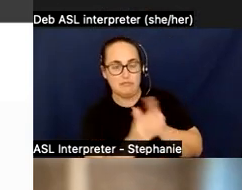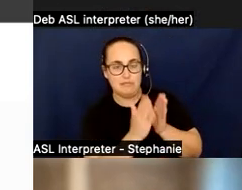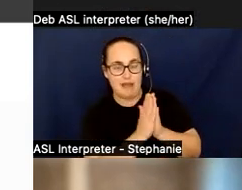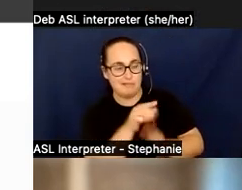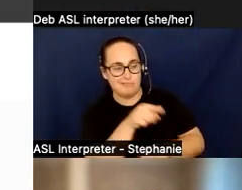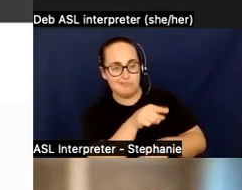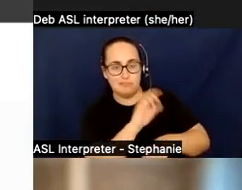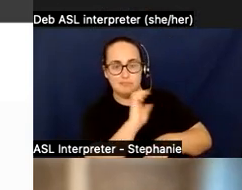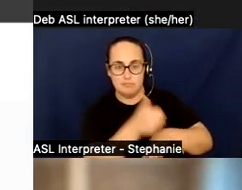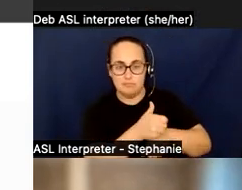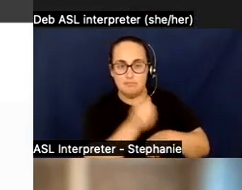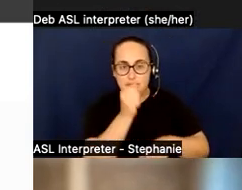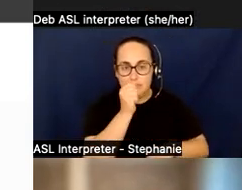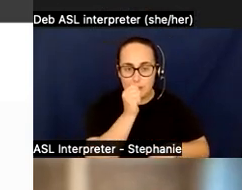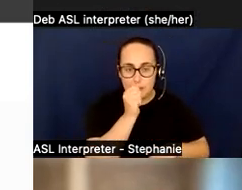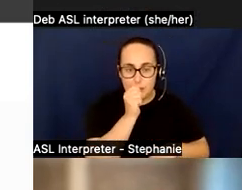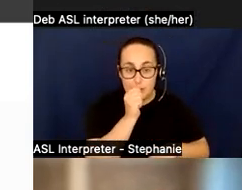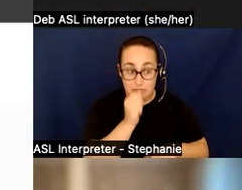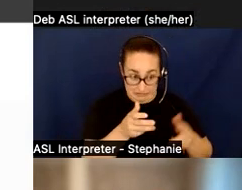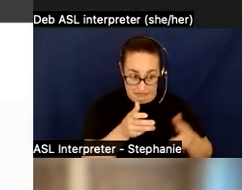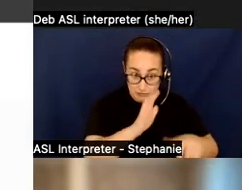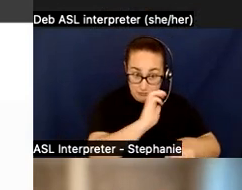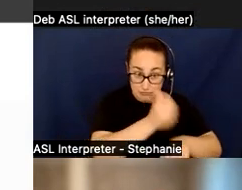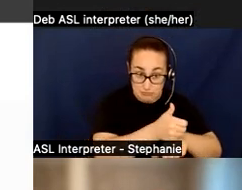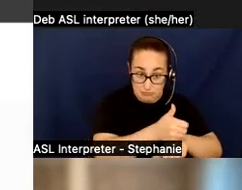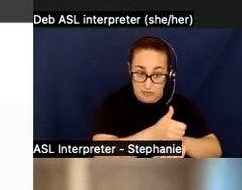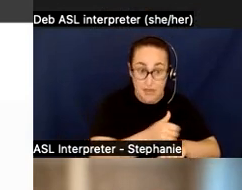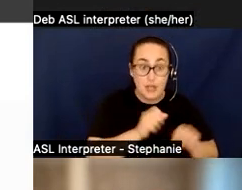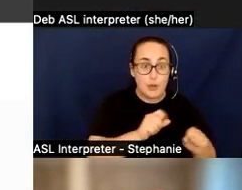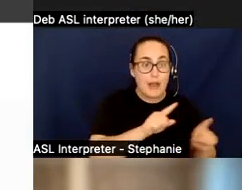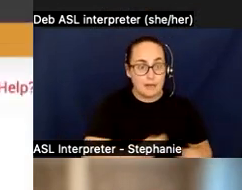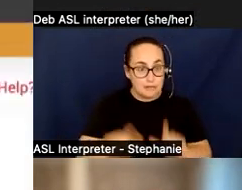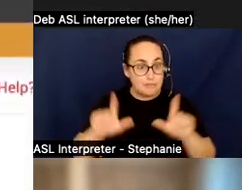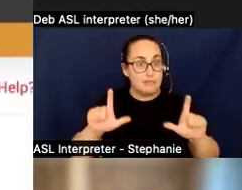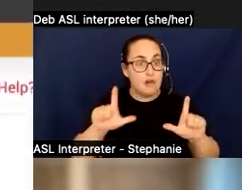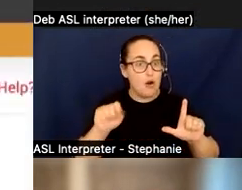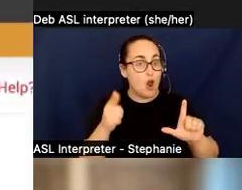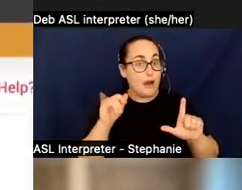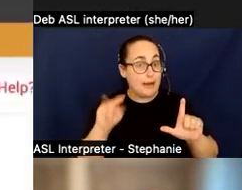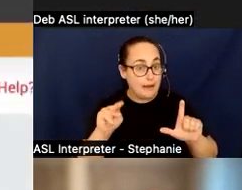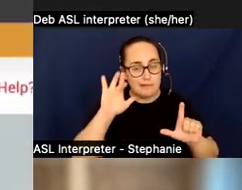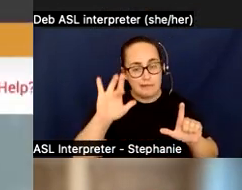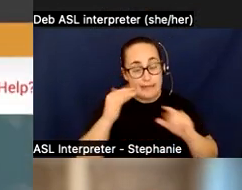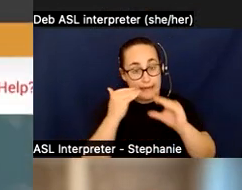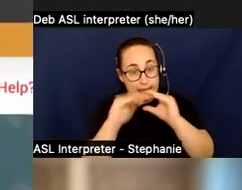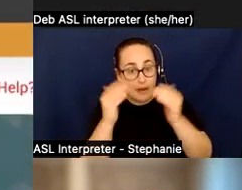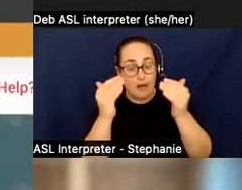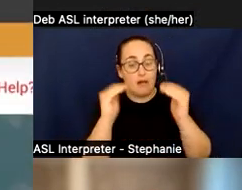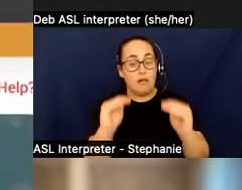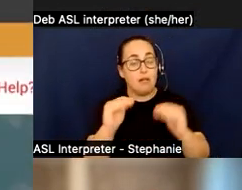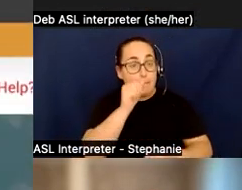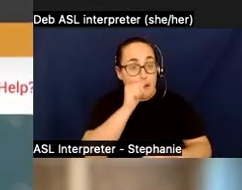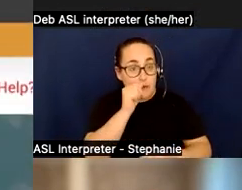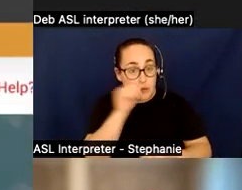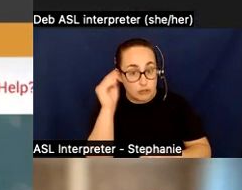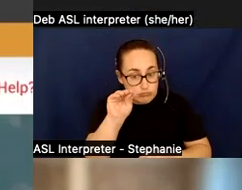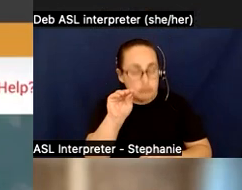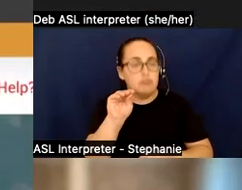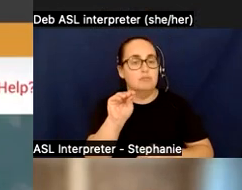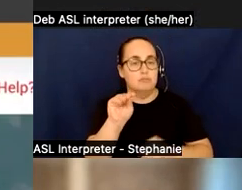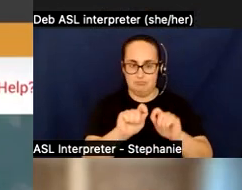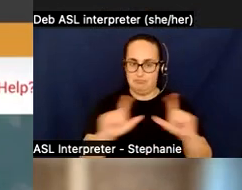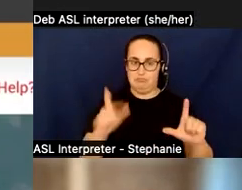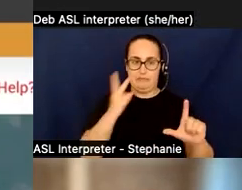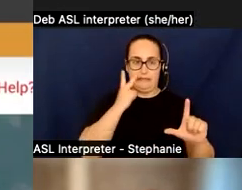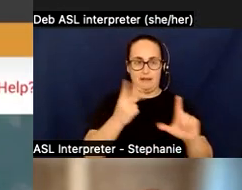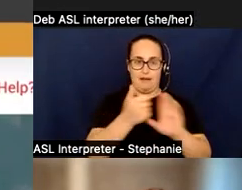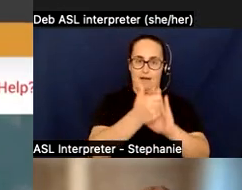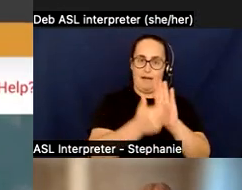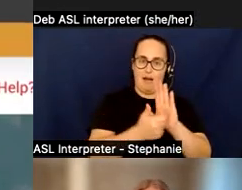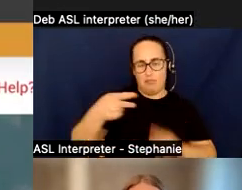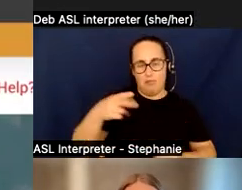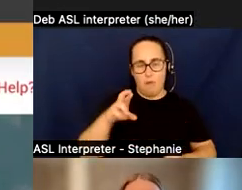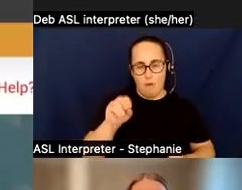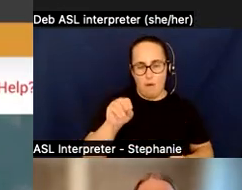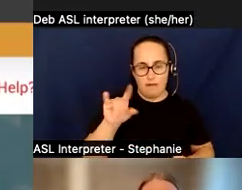in with your email address and password and see your account or your profile.